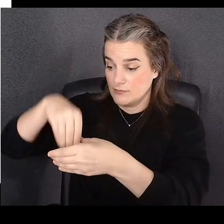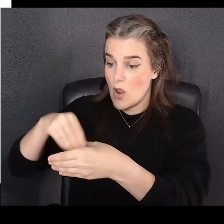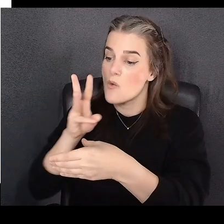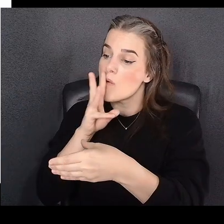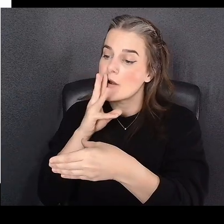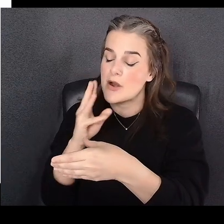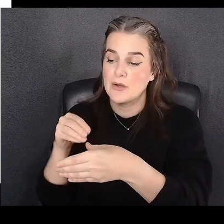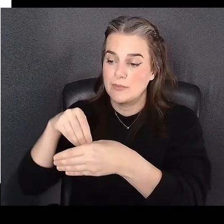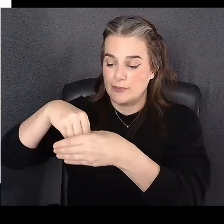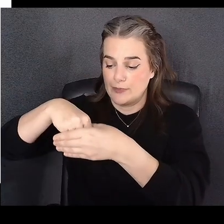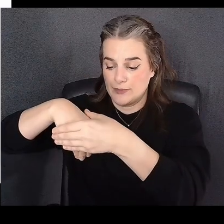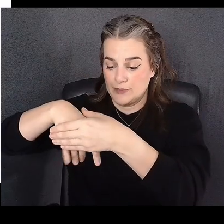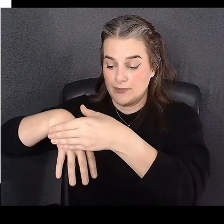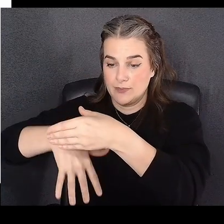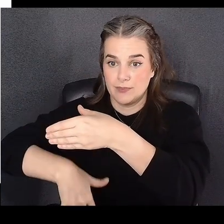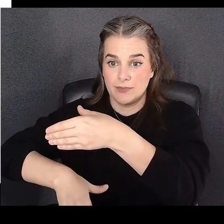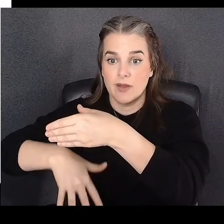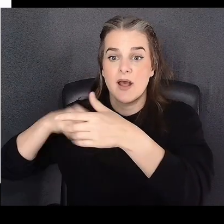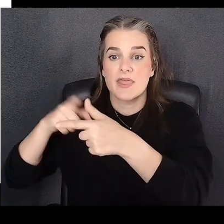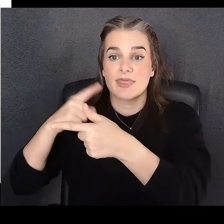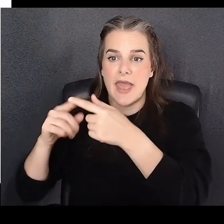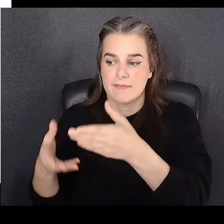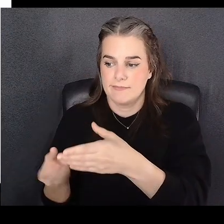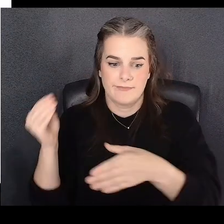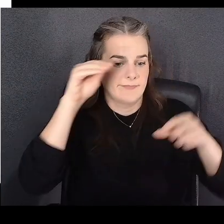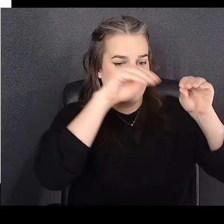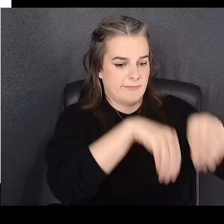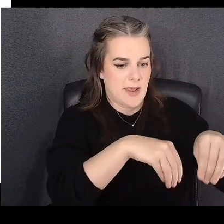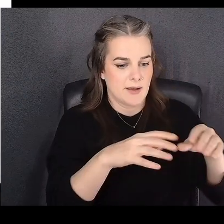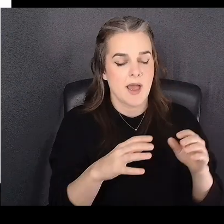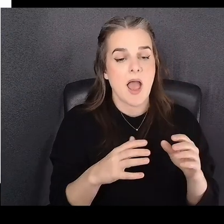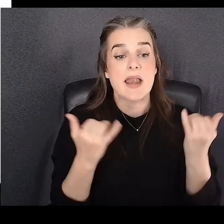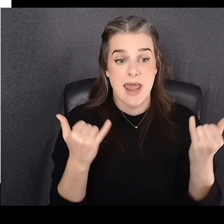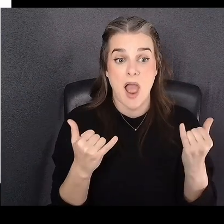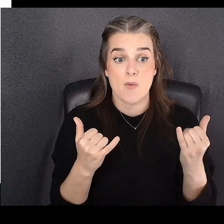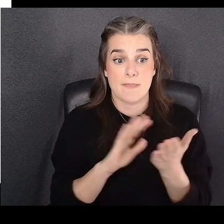then transitions outside. And we have adapted beds outside. And now they're digging.